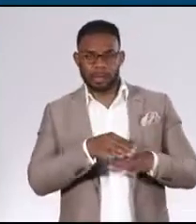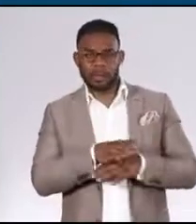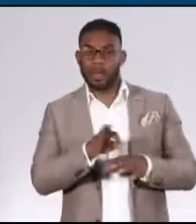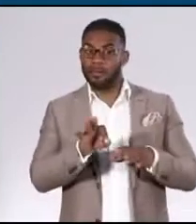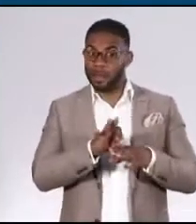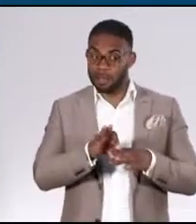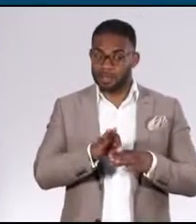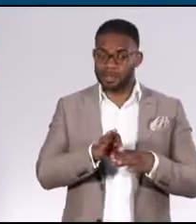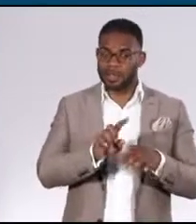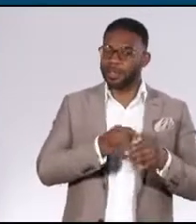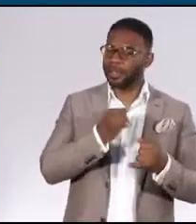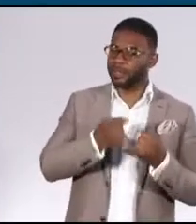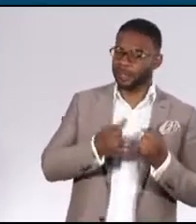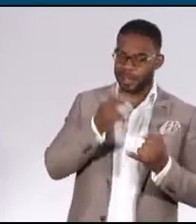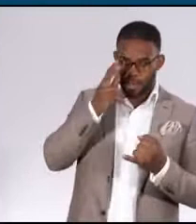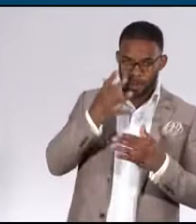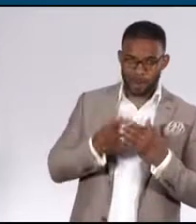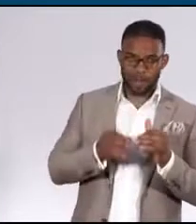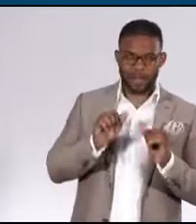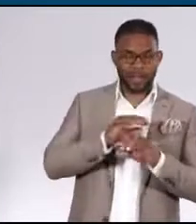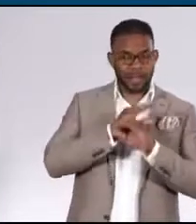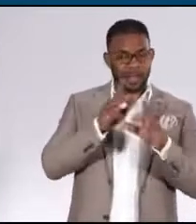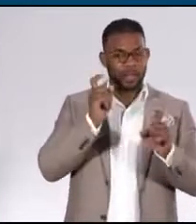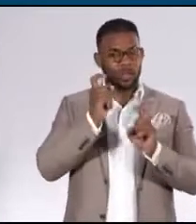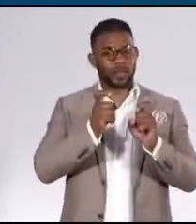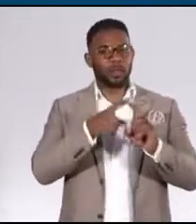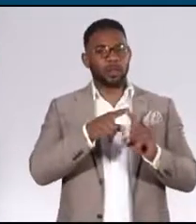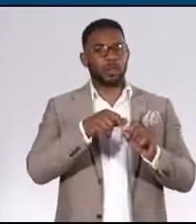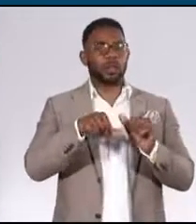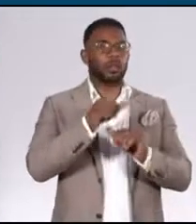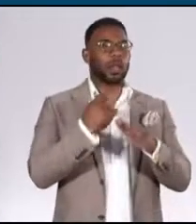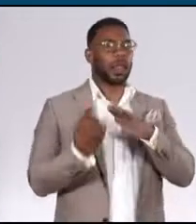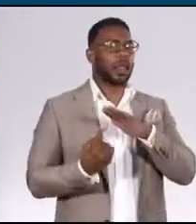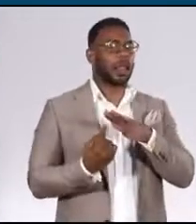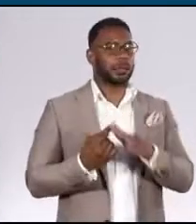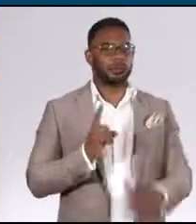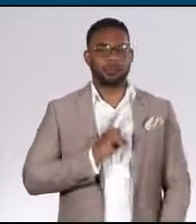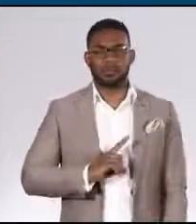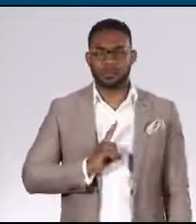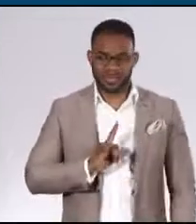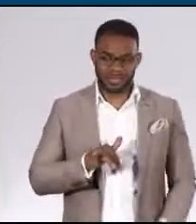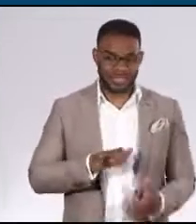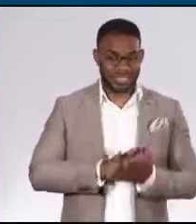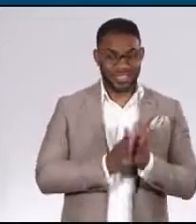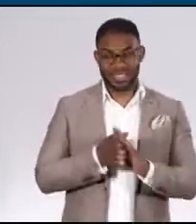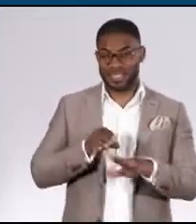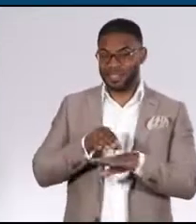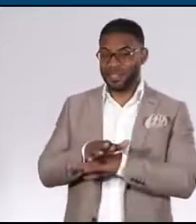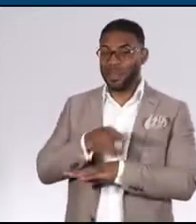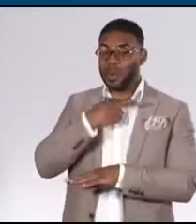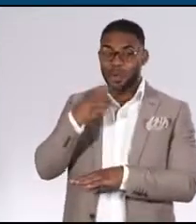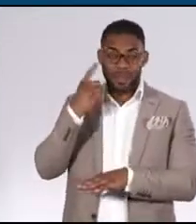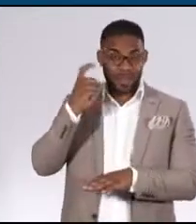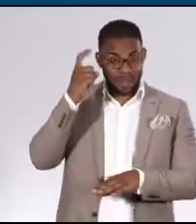and Finally, hearing loss can clearly contribute to social isolation and loneliness, which can in turn affect risk of cognitive impairment, dementia